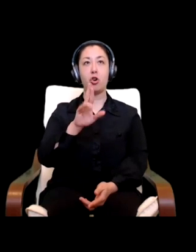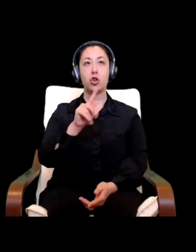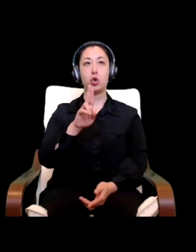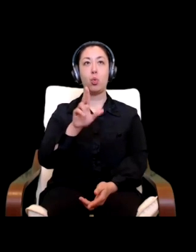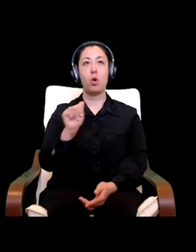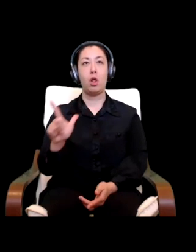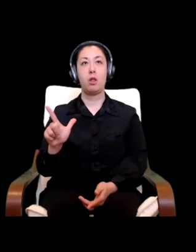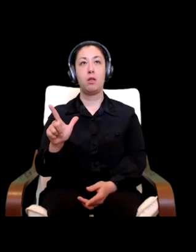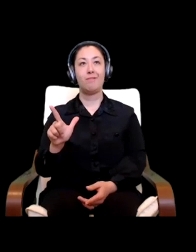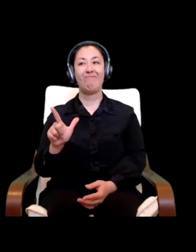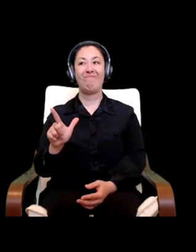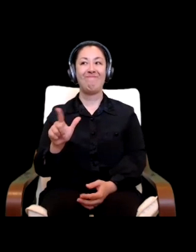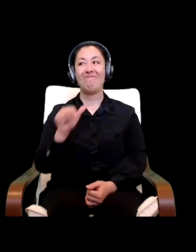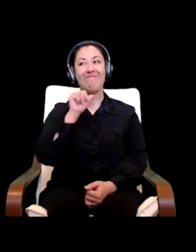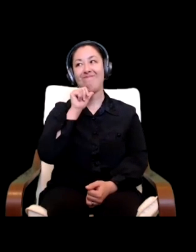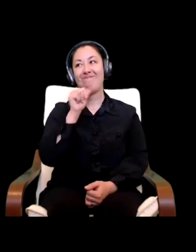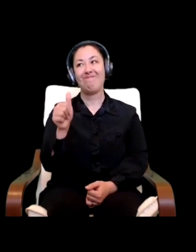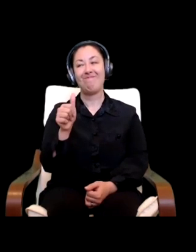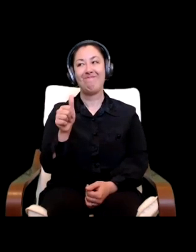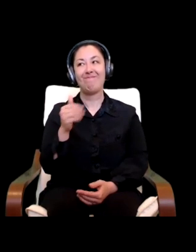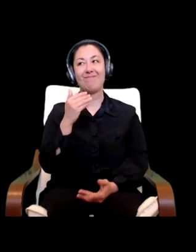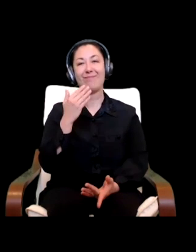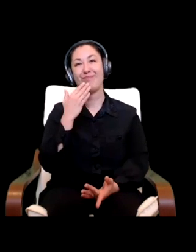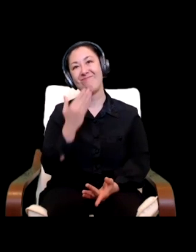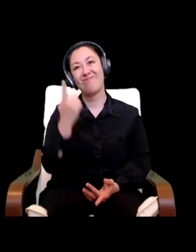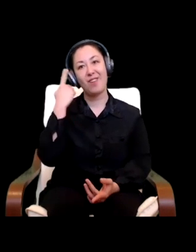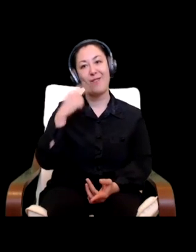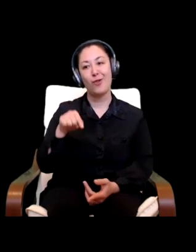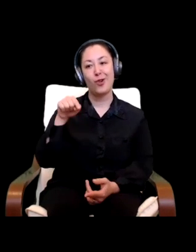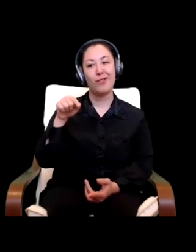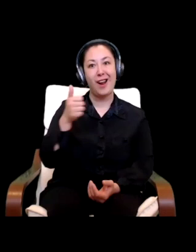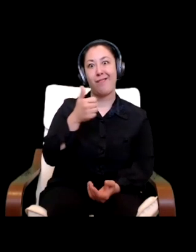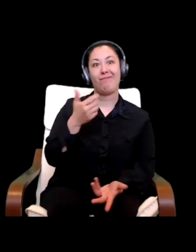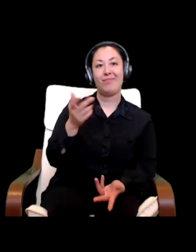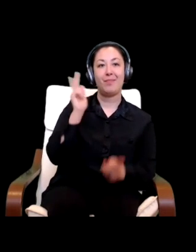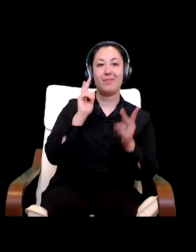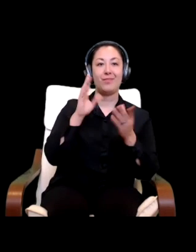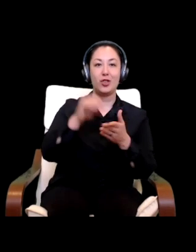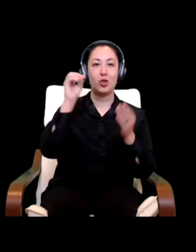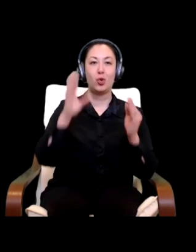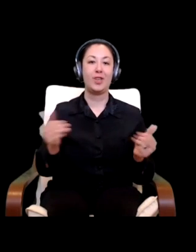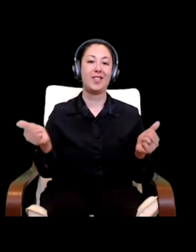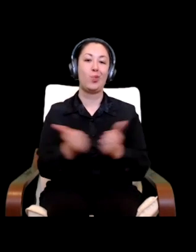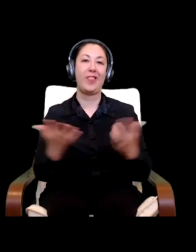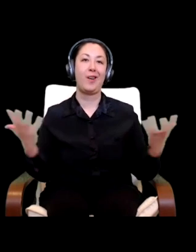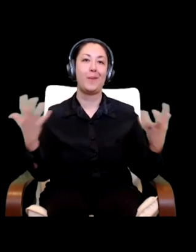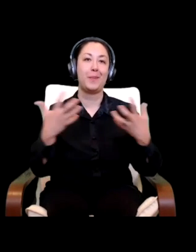for any student, especially not for students with combined sensory loss. I think it is